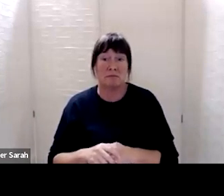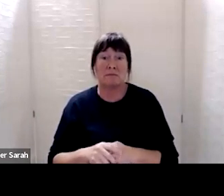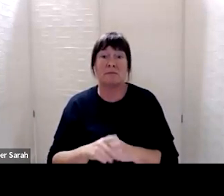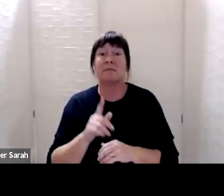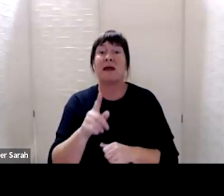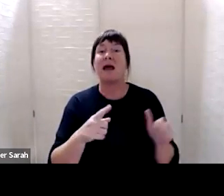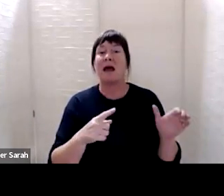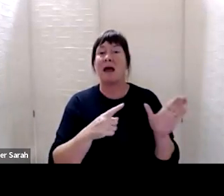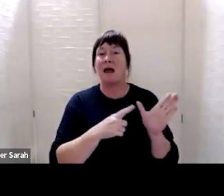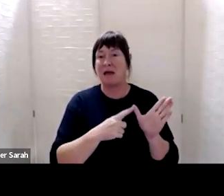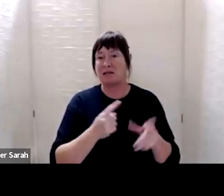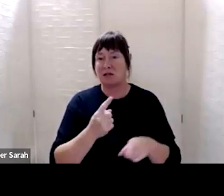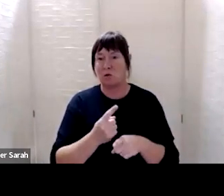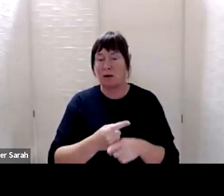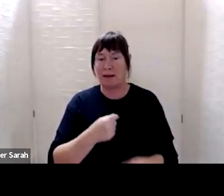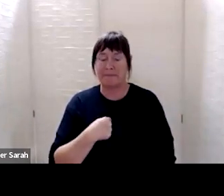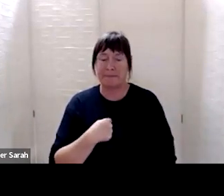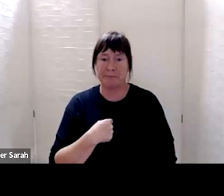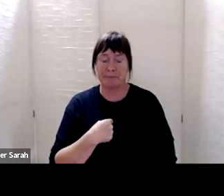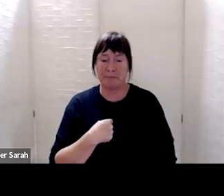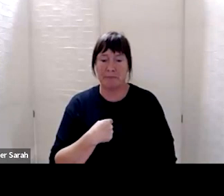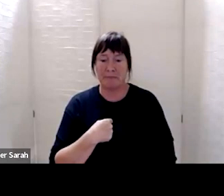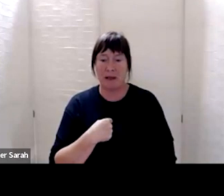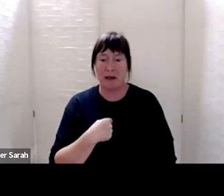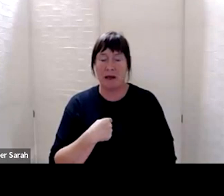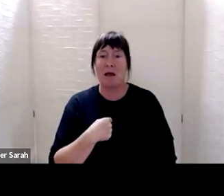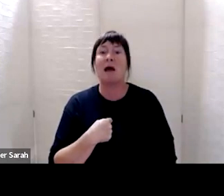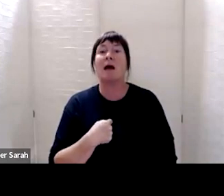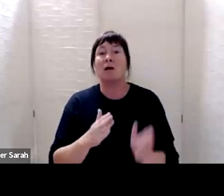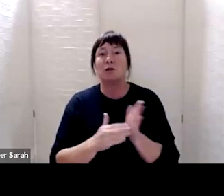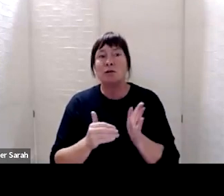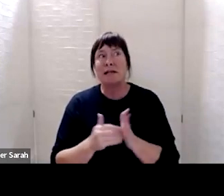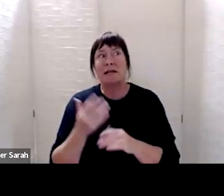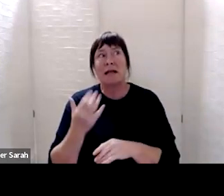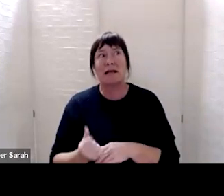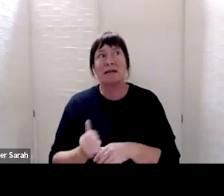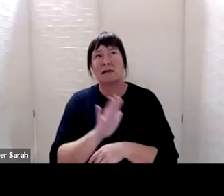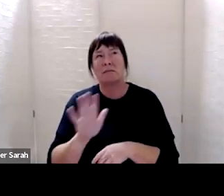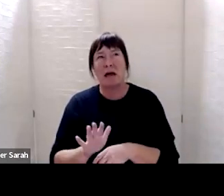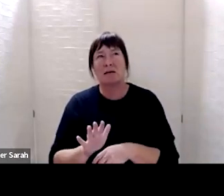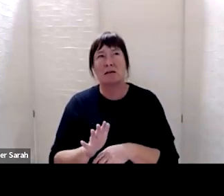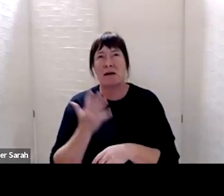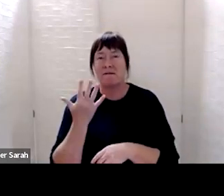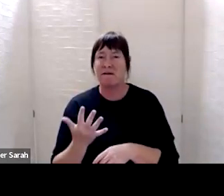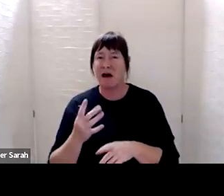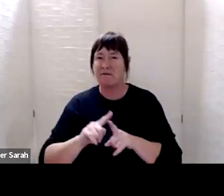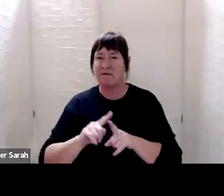Amanda speaking. So New Zealand has about five different disability support systems